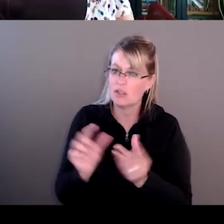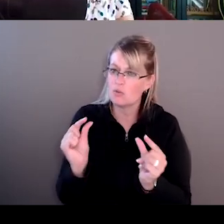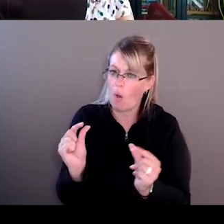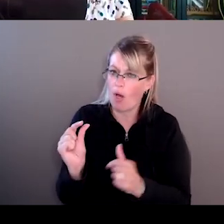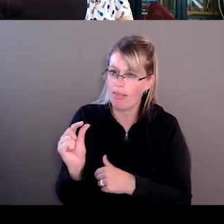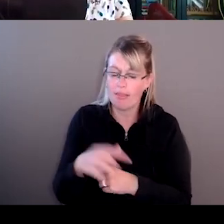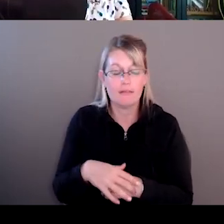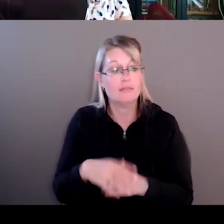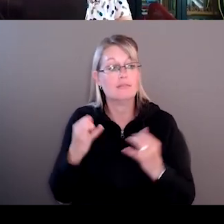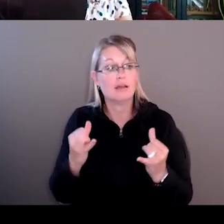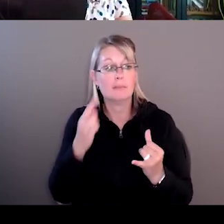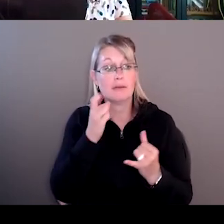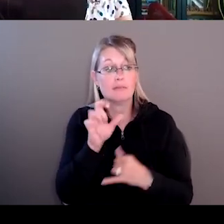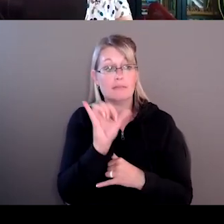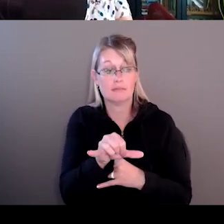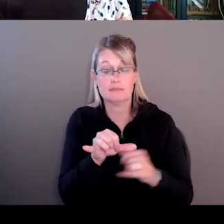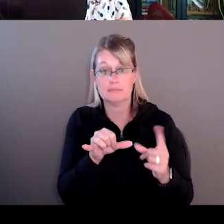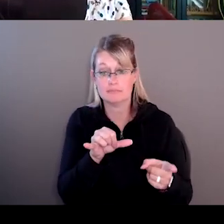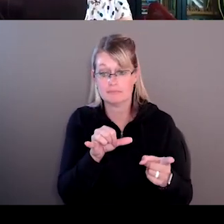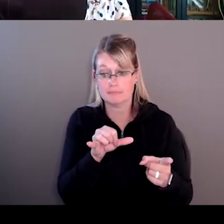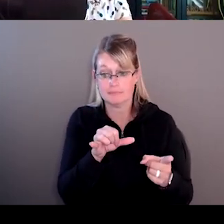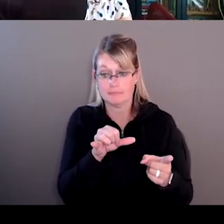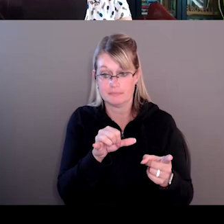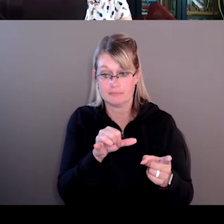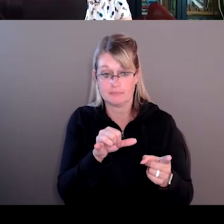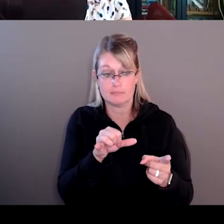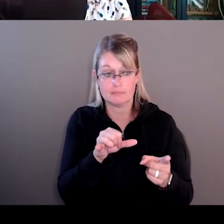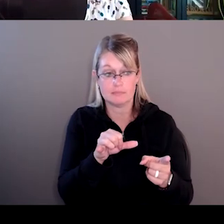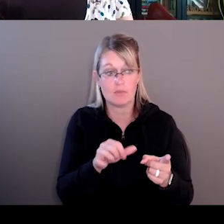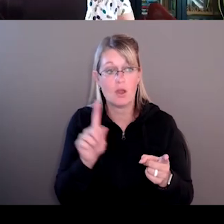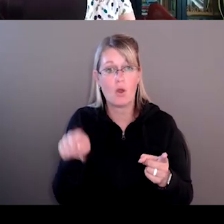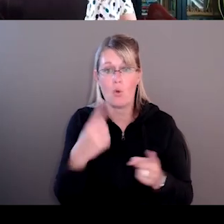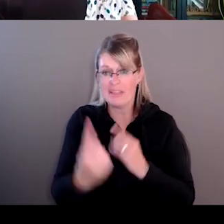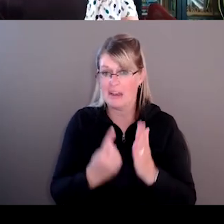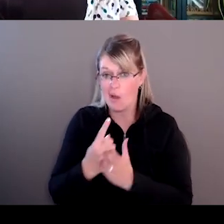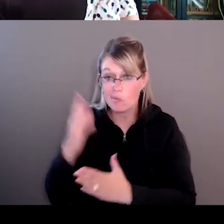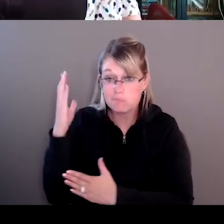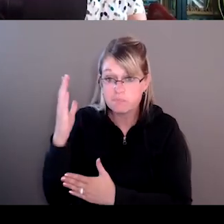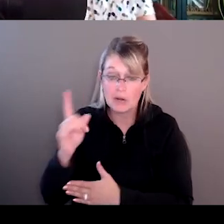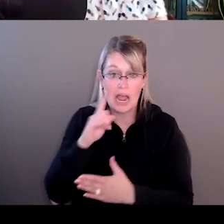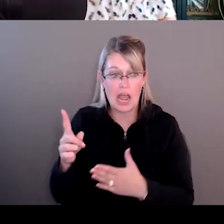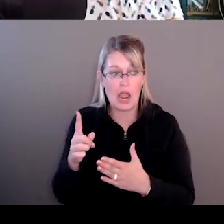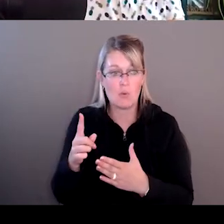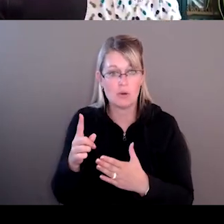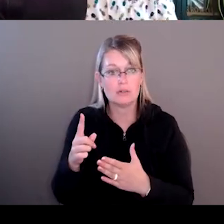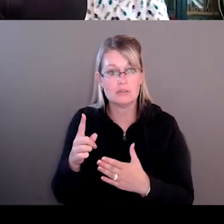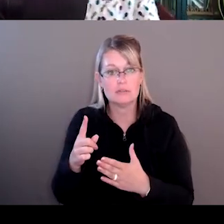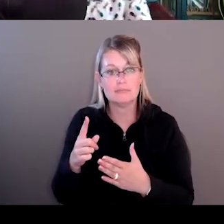Now because this is only an hour talk, I am going to breeze through this at a high level.